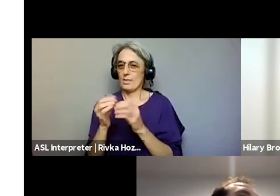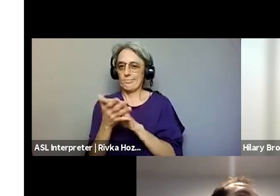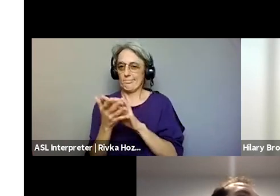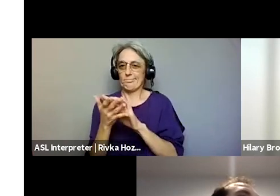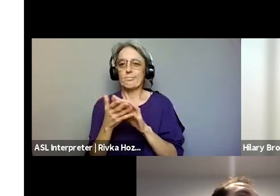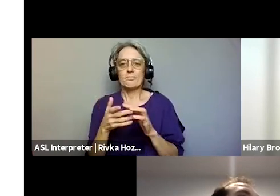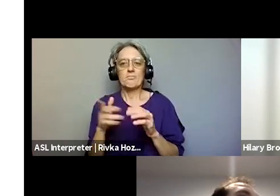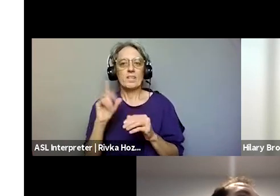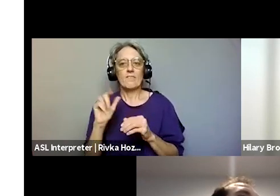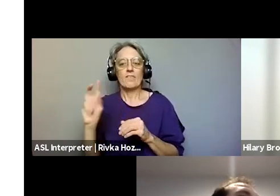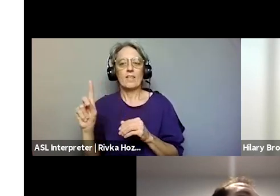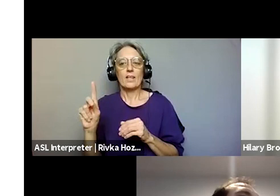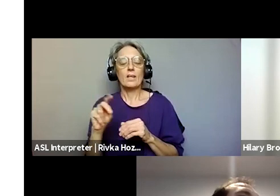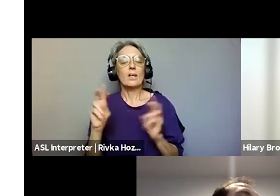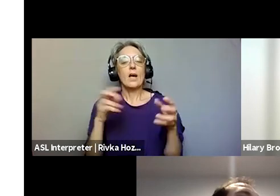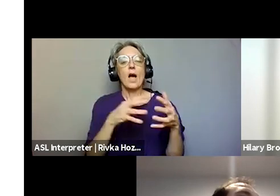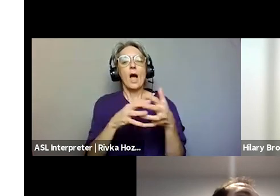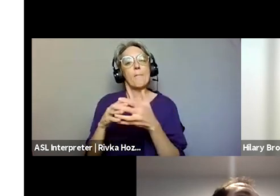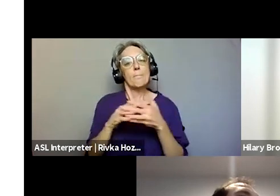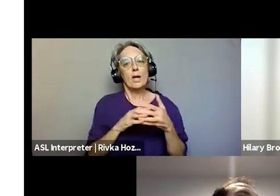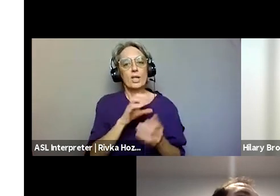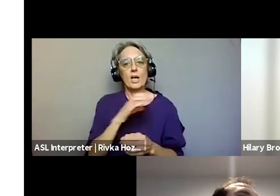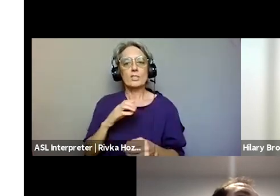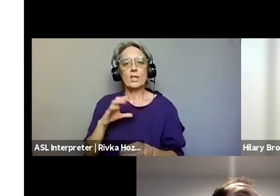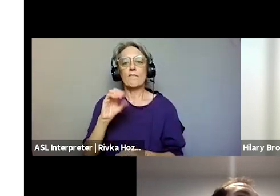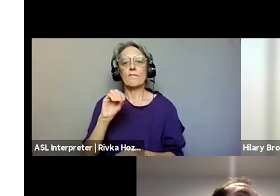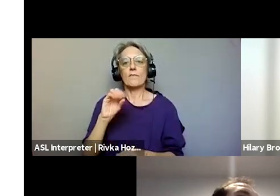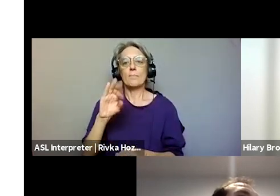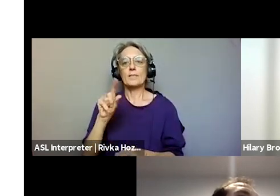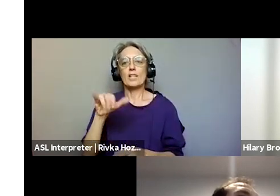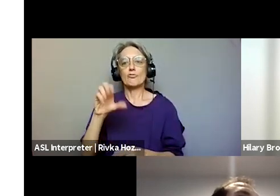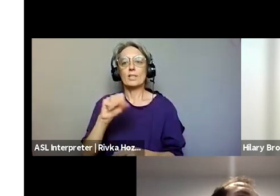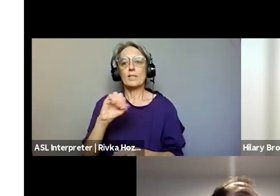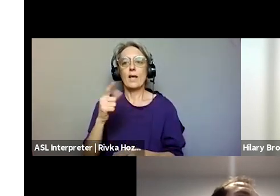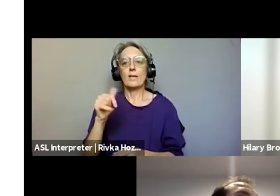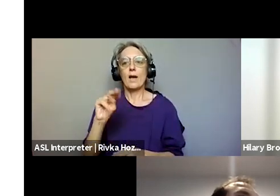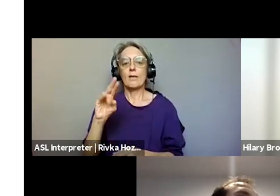the American Congress of Obstetrics and Gynecology. We have some resources in our